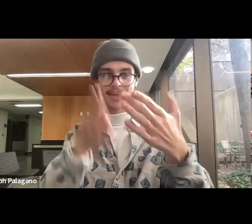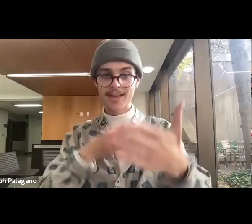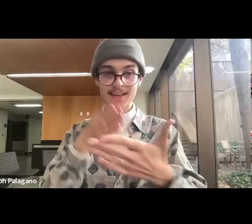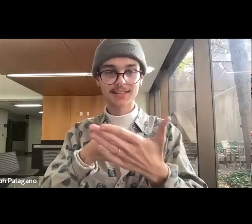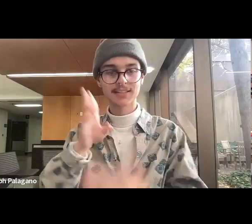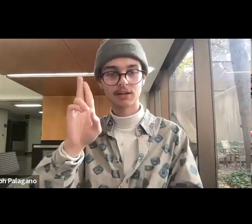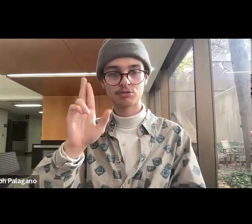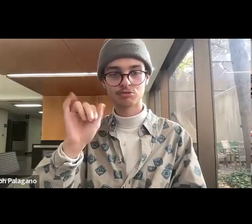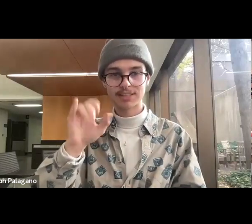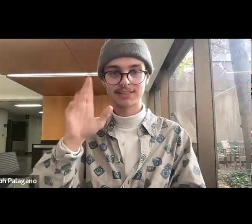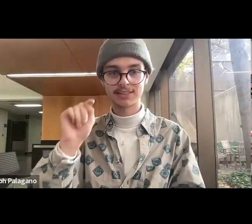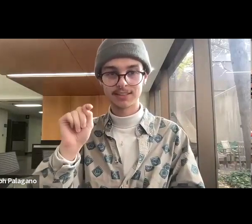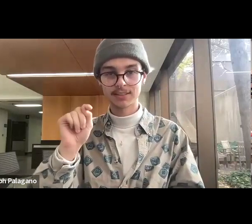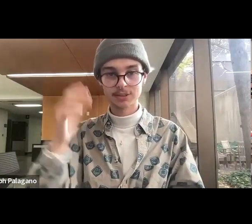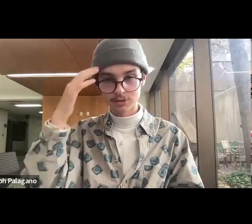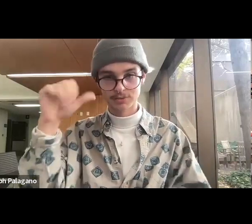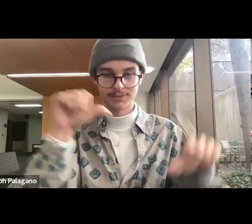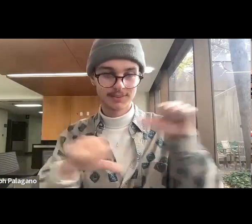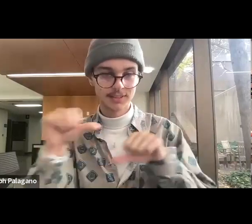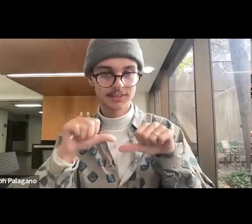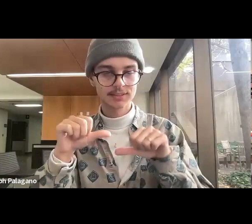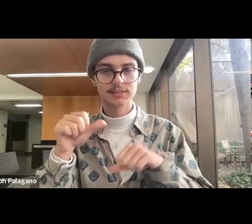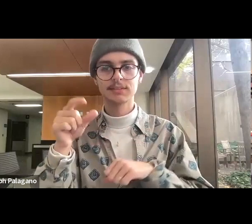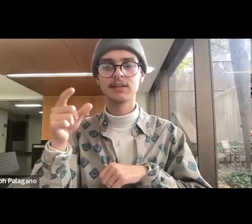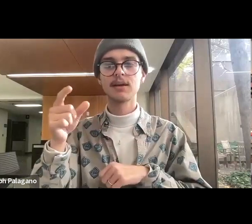Dr. Rollins' lecture, entitled "Toward an Anti-racist